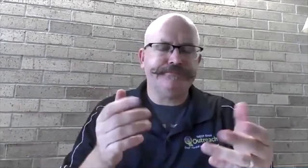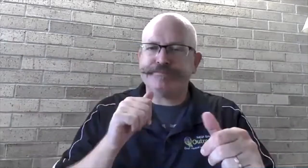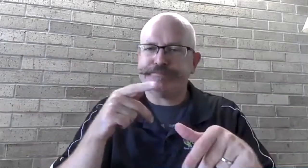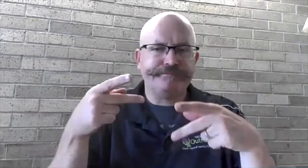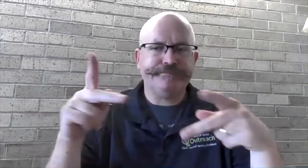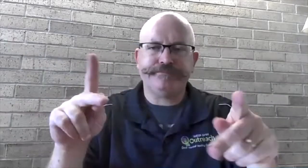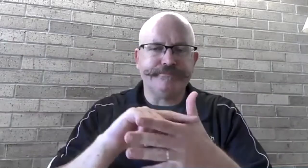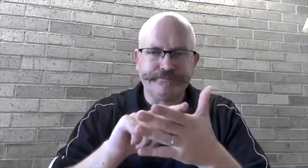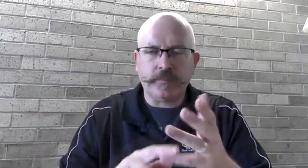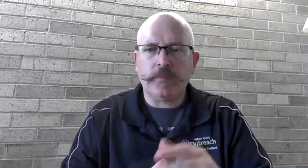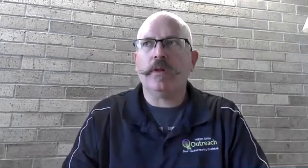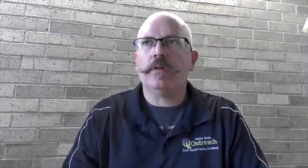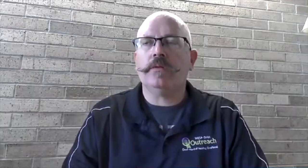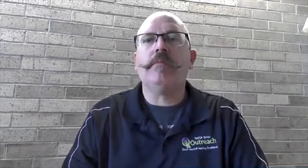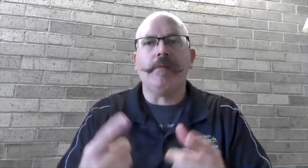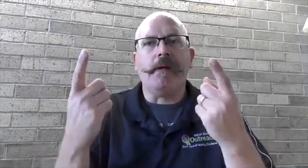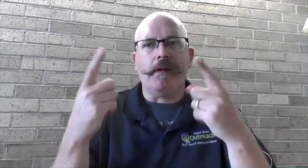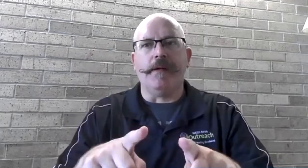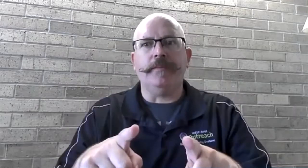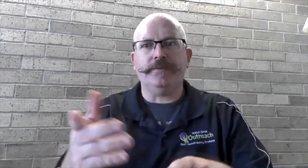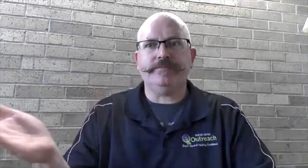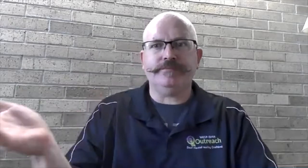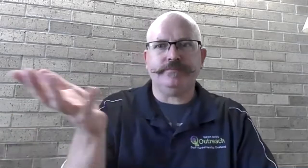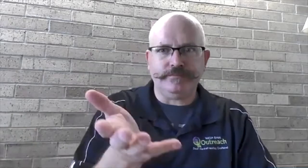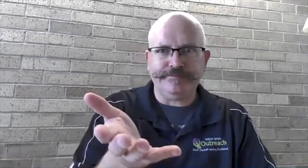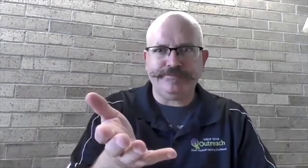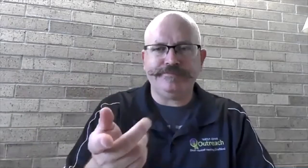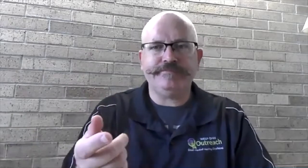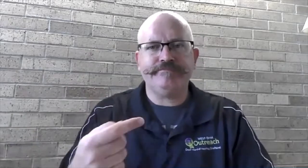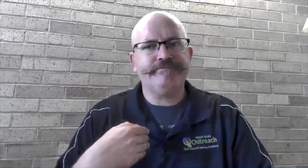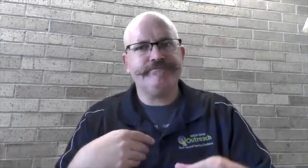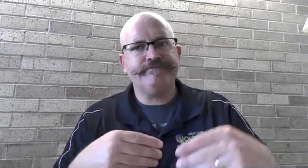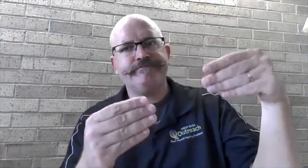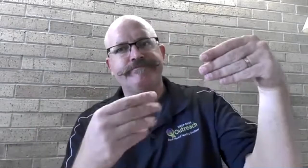no pets allowed. But it happened that somebody brought their animal and they